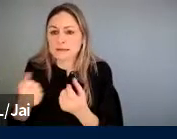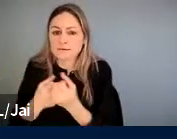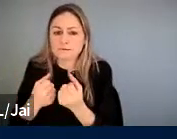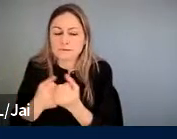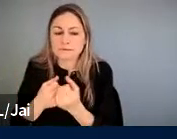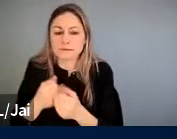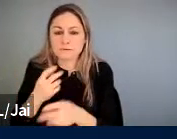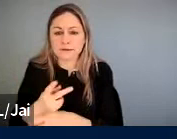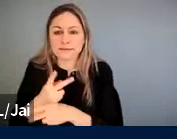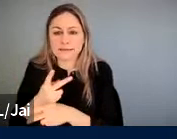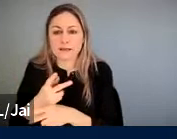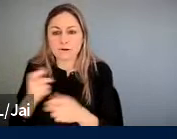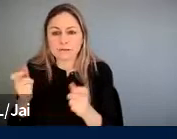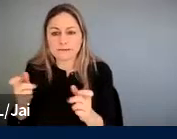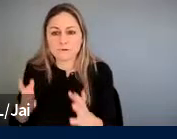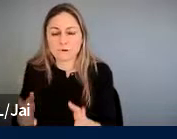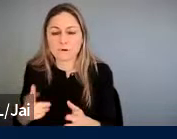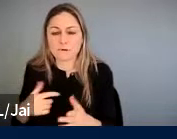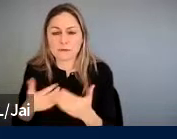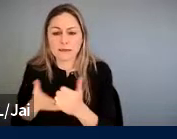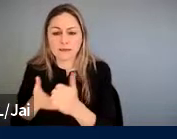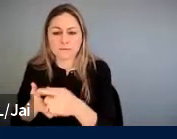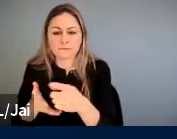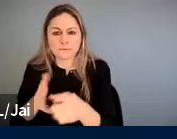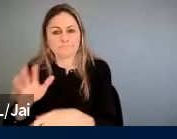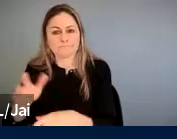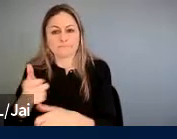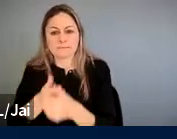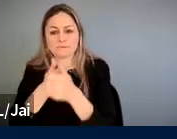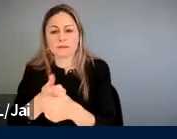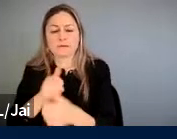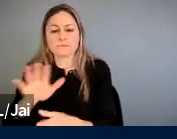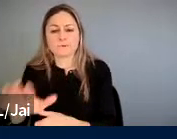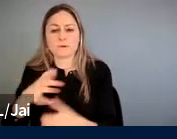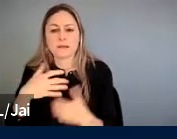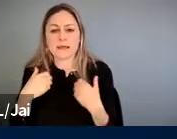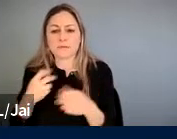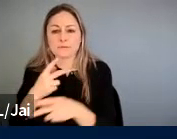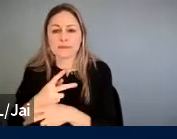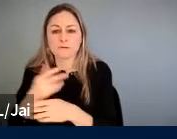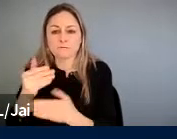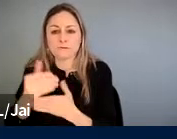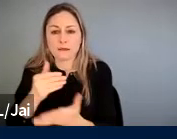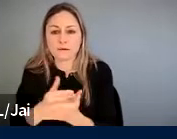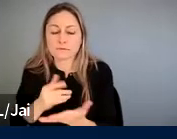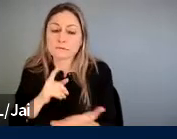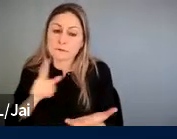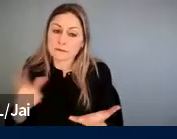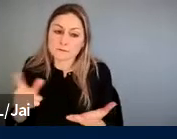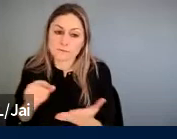review that and keep track of your own healthcare records to see and making a notation if there is